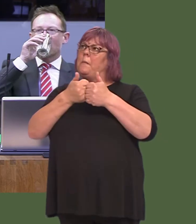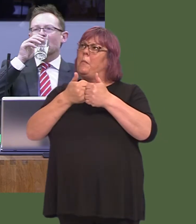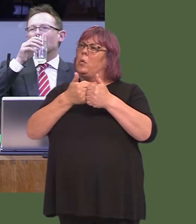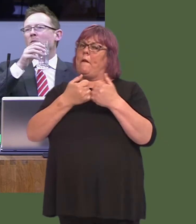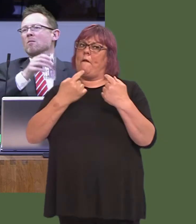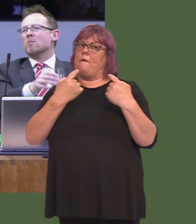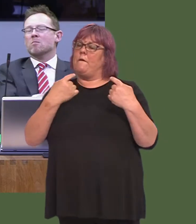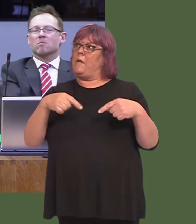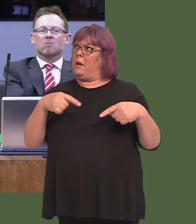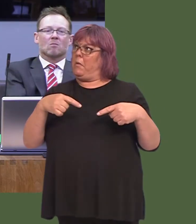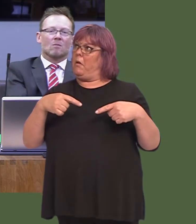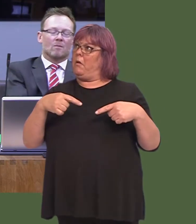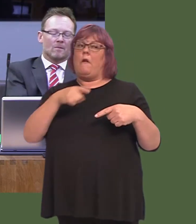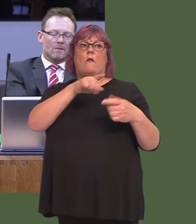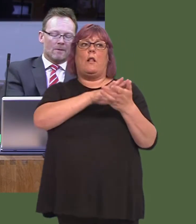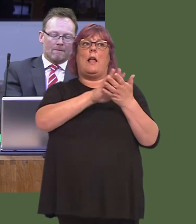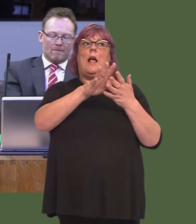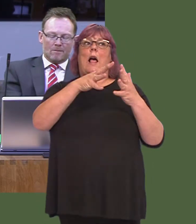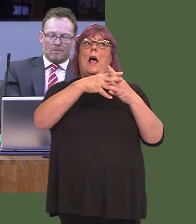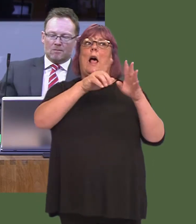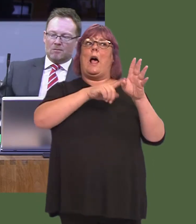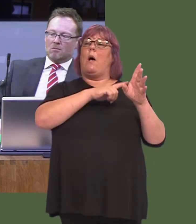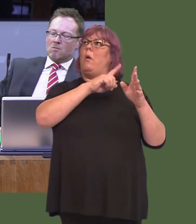levels of support that the Welsh Government is offering the Hywel Dda health board, which,